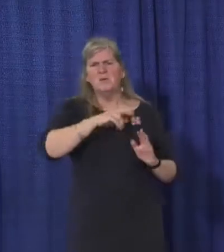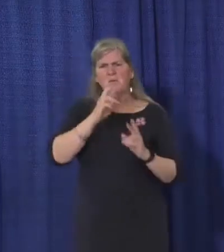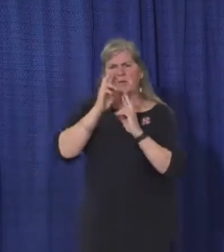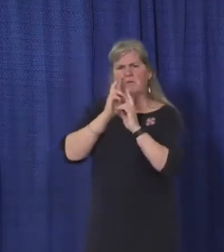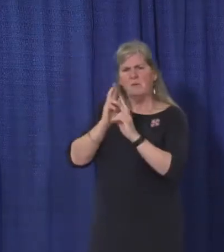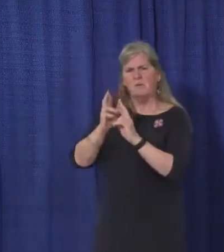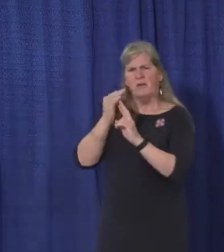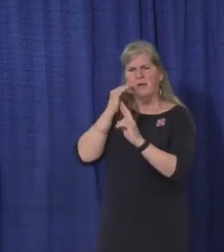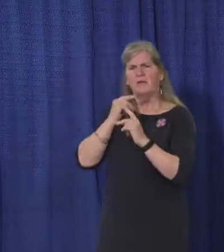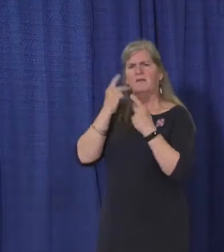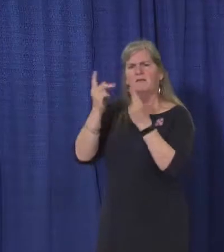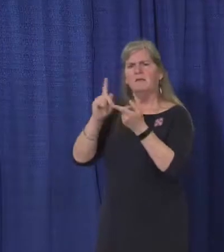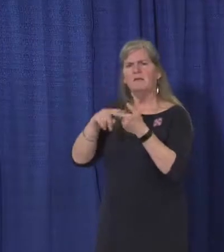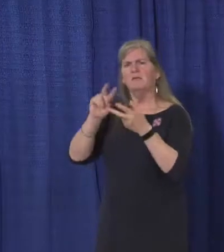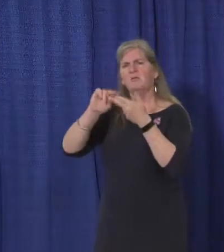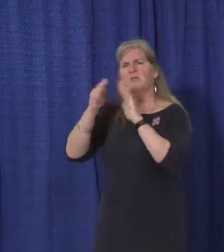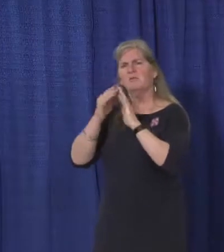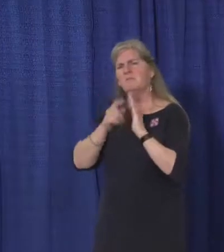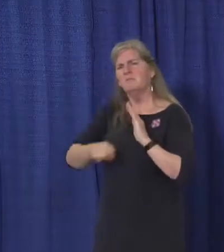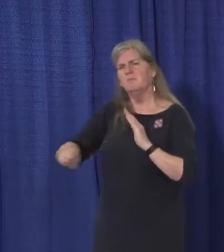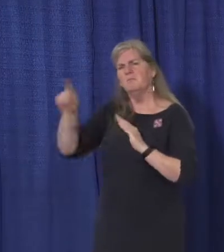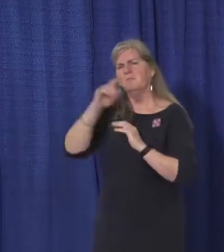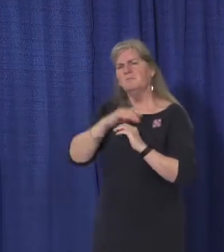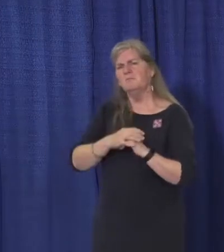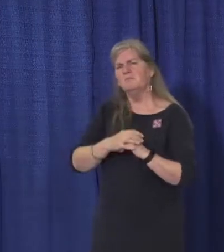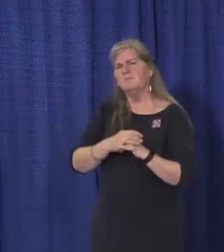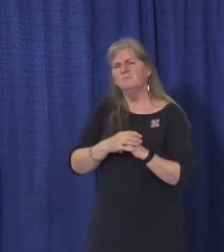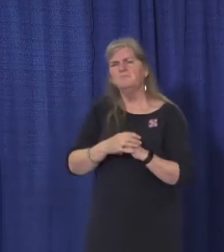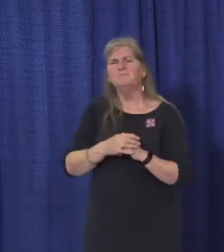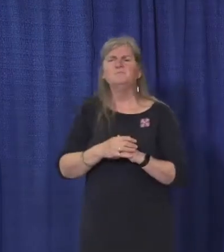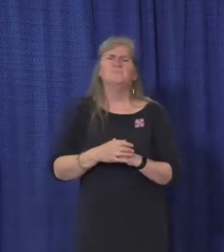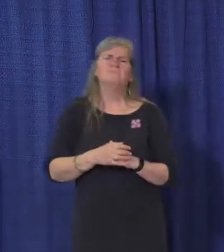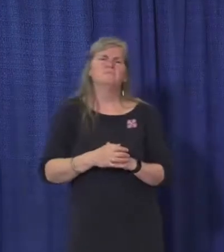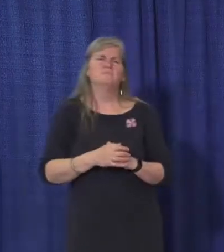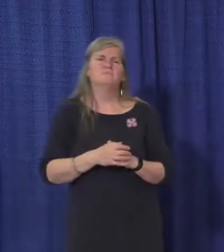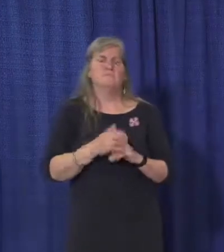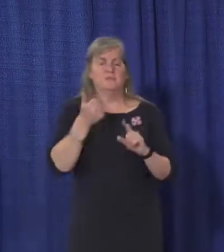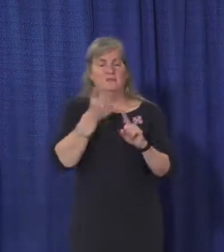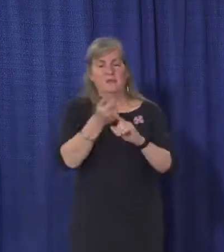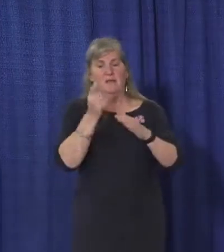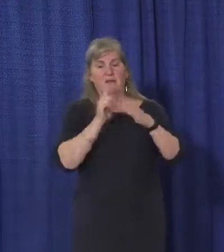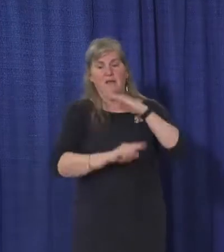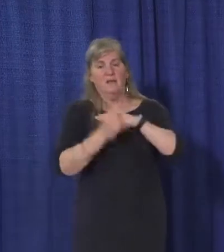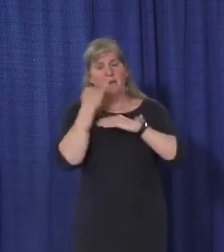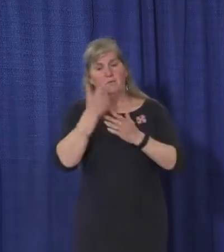respectful when making travel plan.